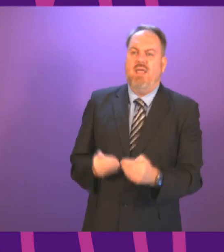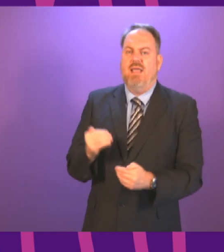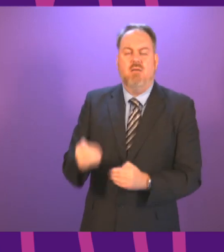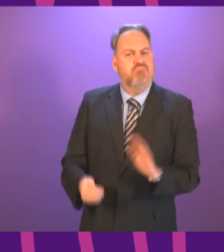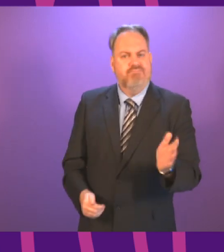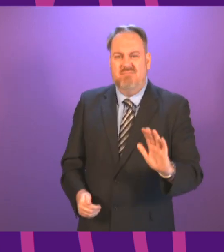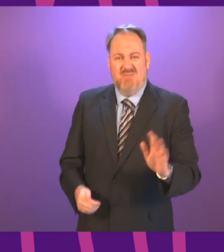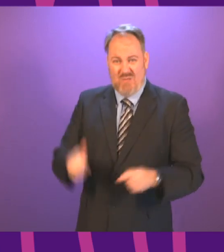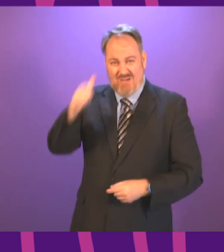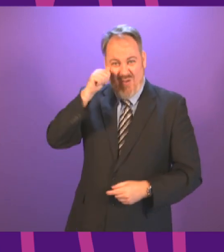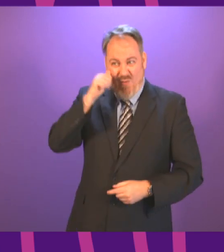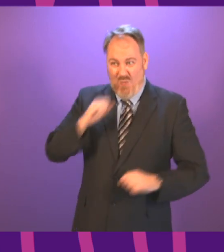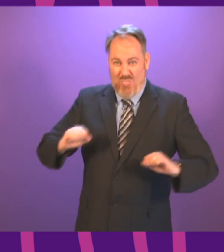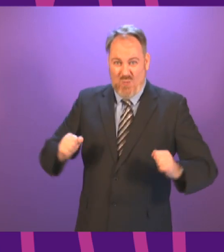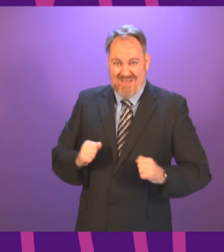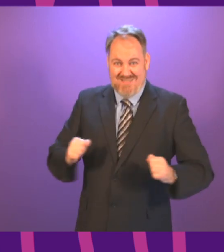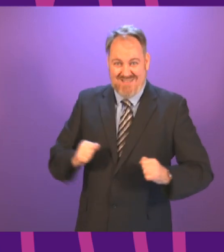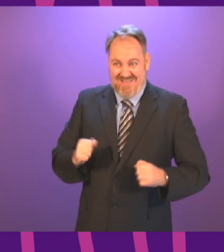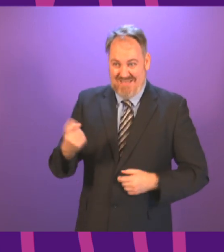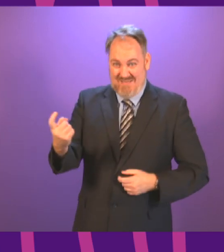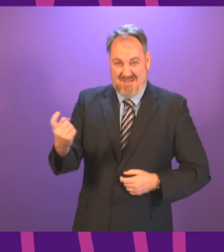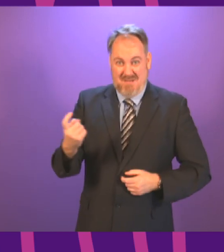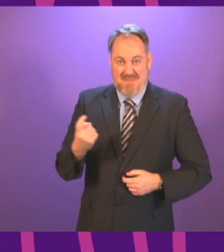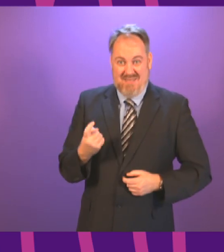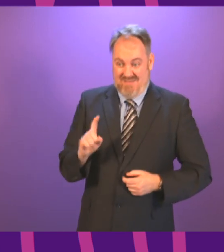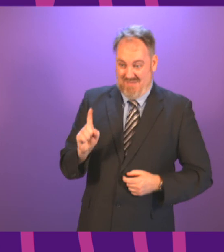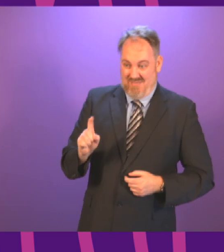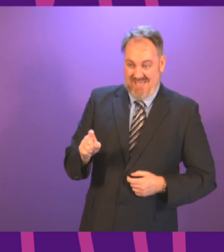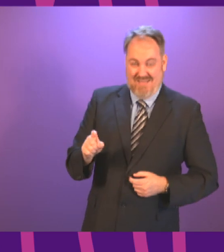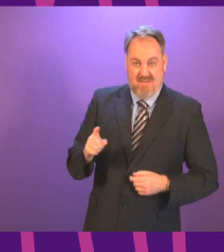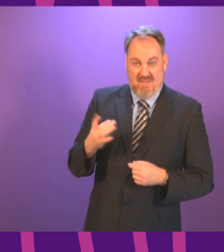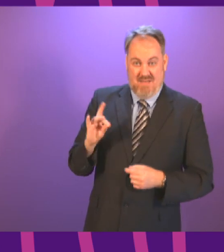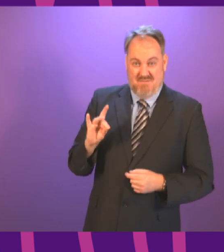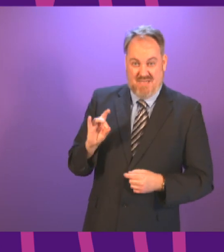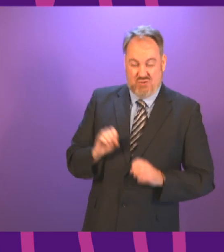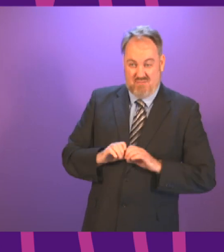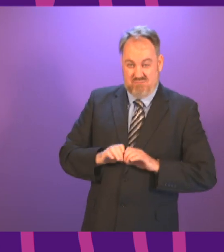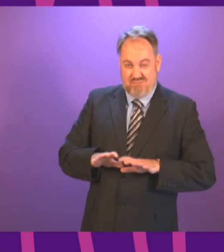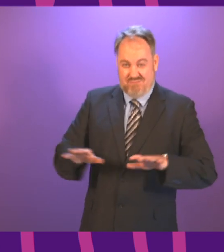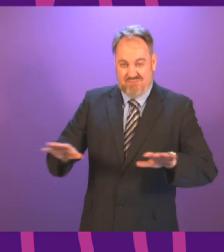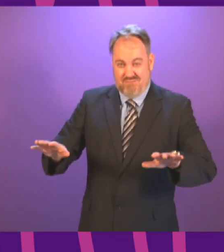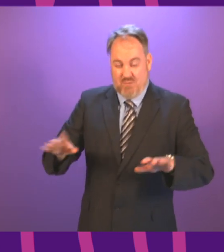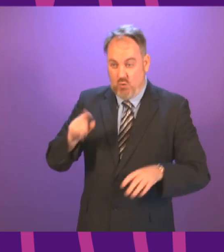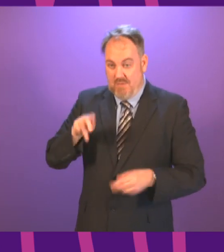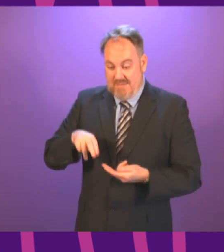if we go into the winter period with a level of infection such as we have now, even if